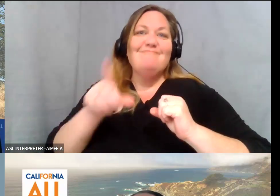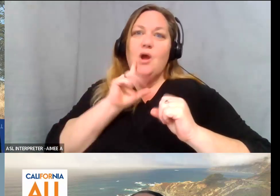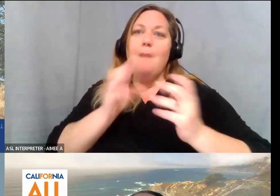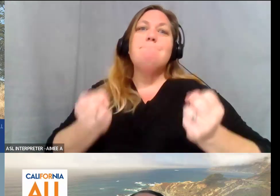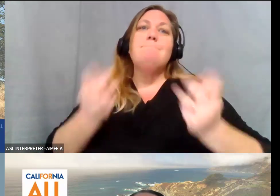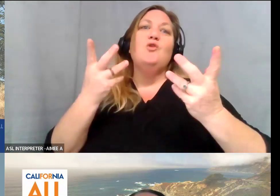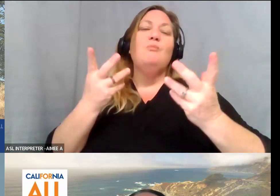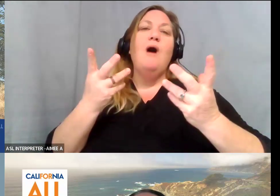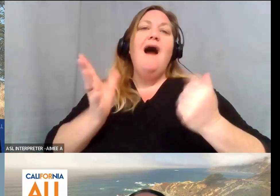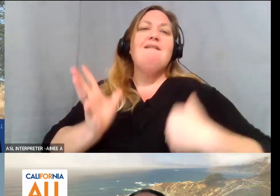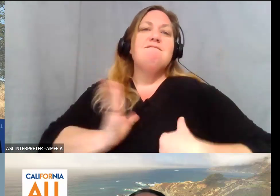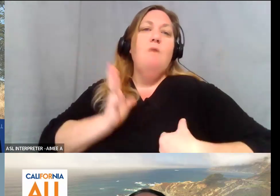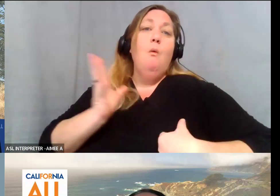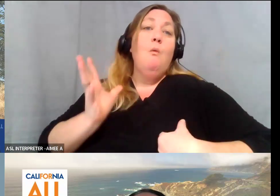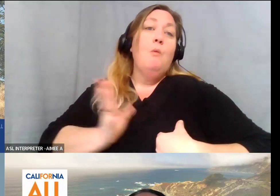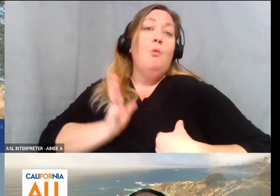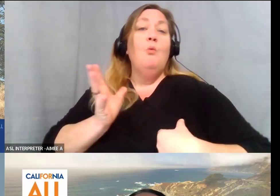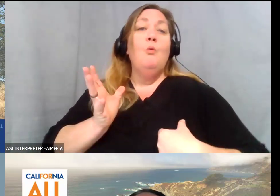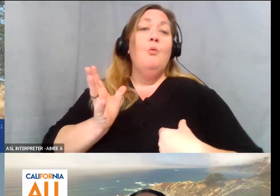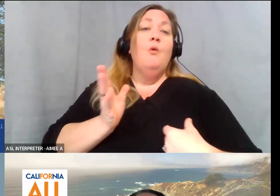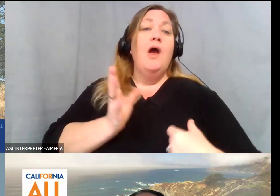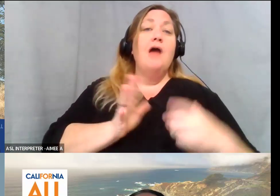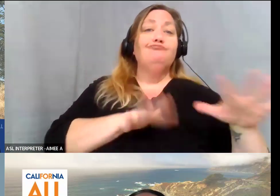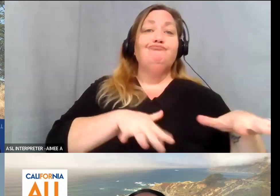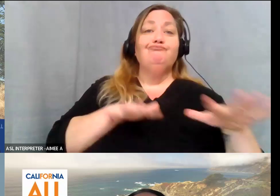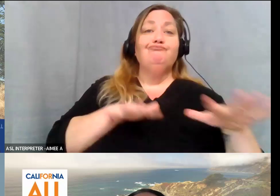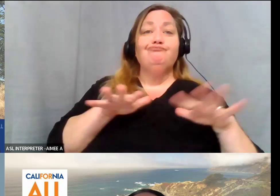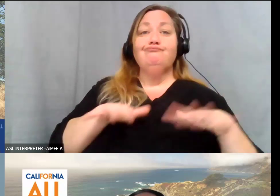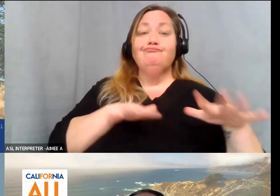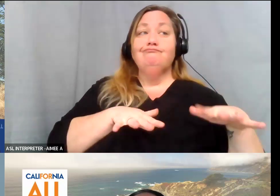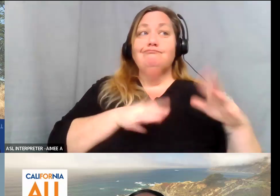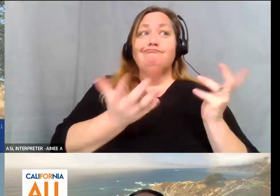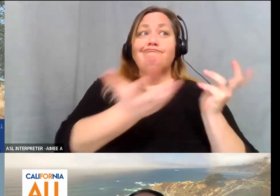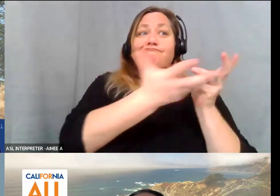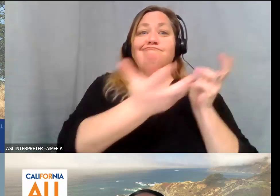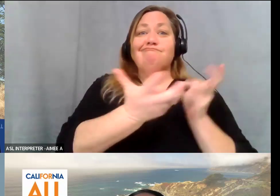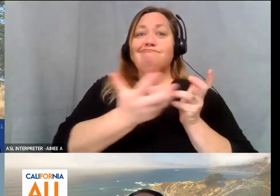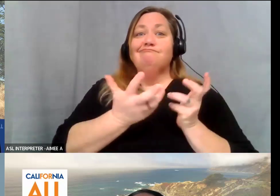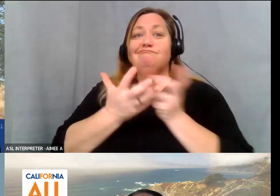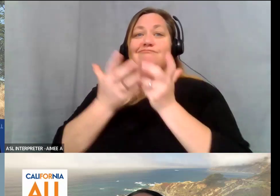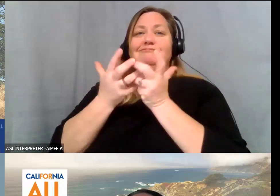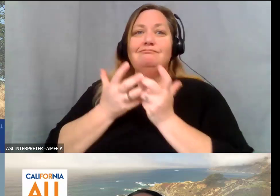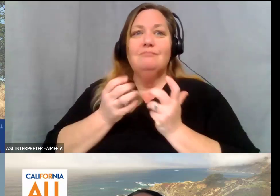formal and informal touch points where we're coordinating. So generally, you know, we have